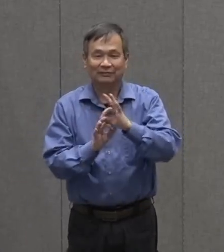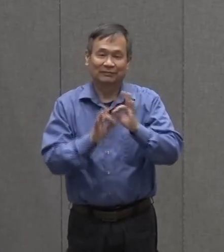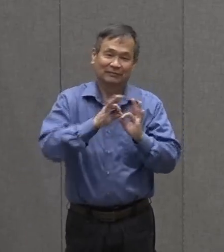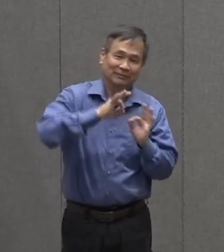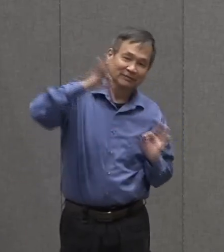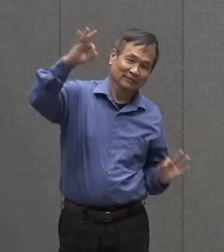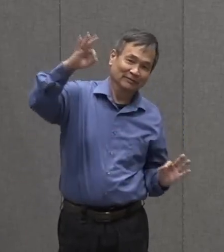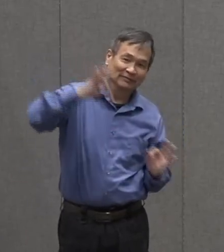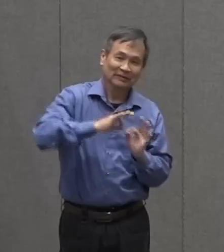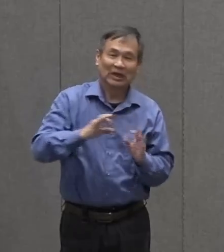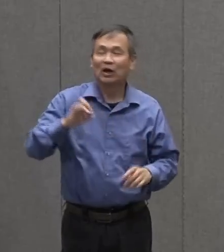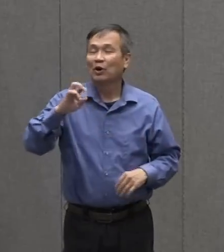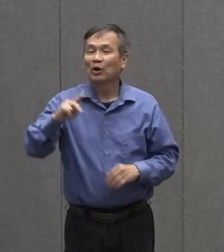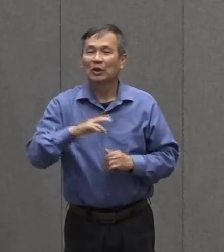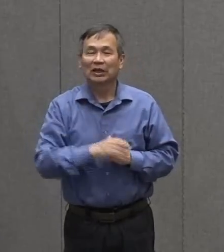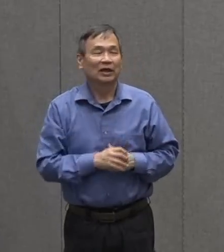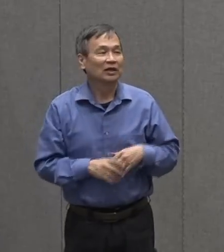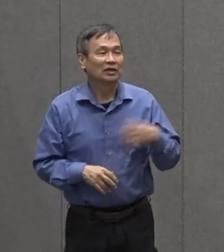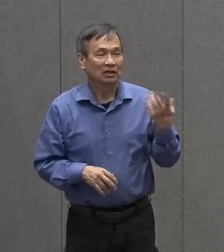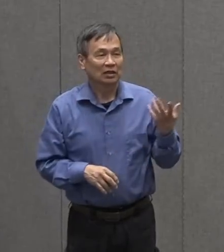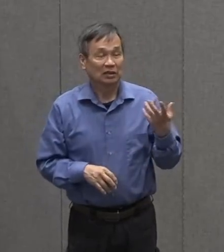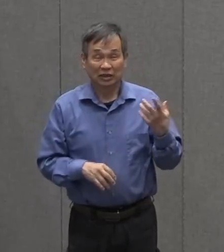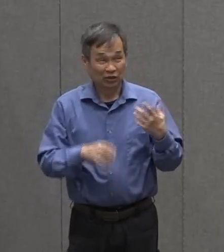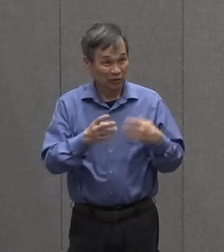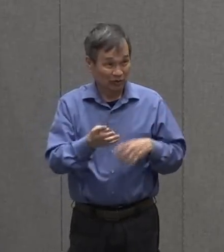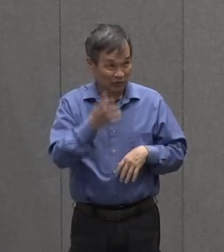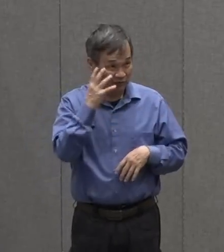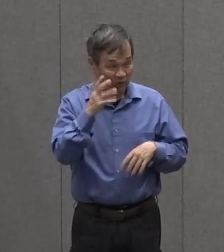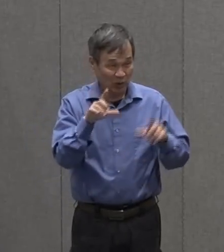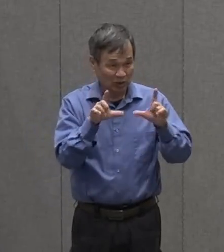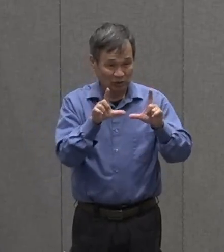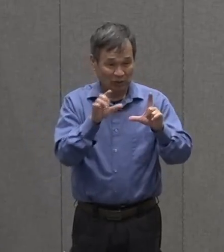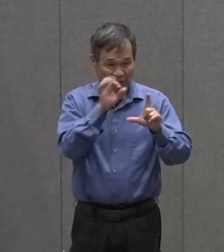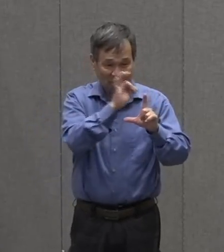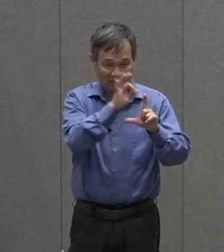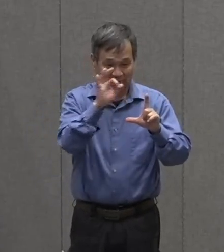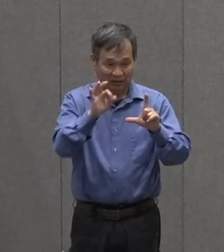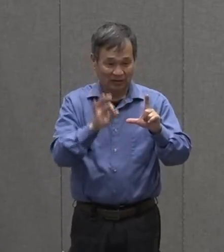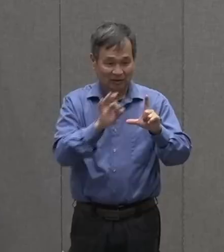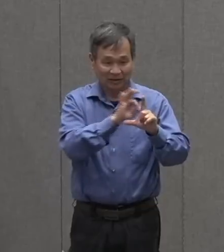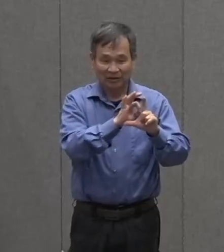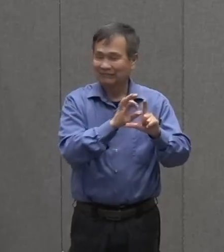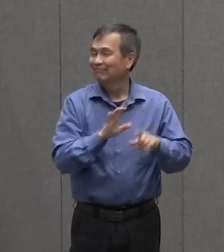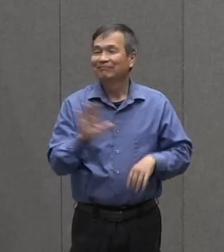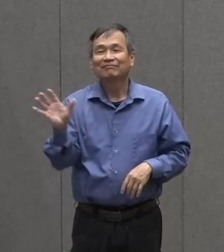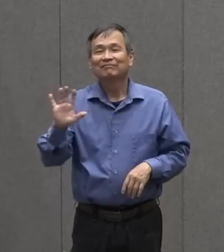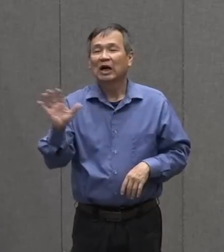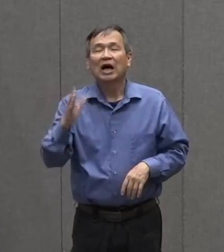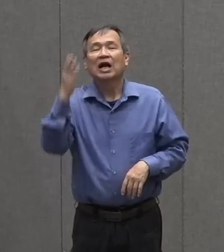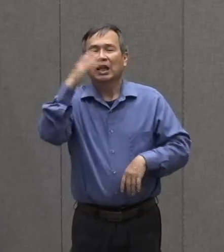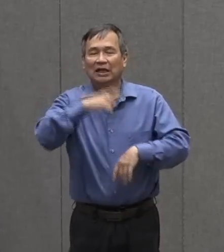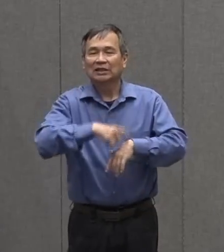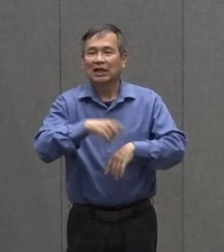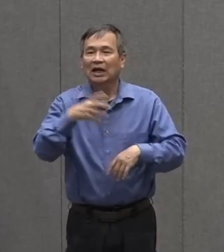where you could do the four-square? Nope, last Friday last time, we did discuss there were several other games